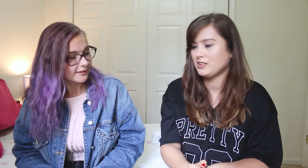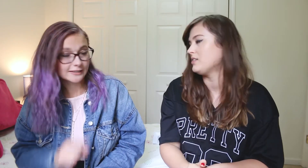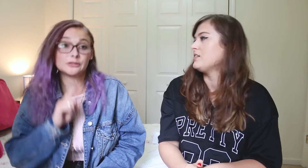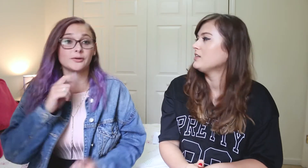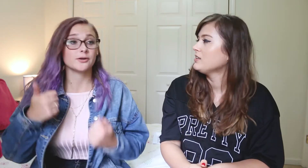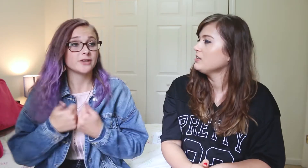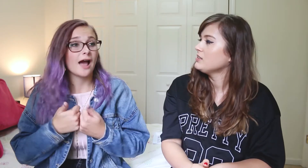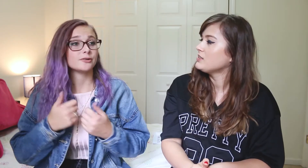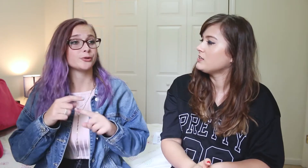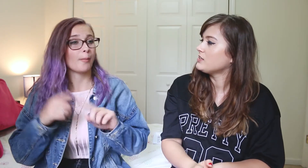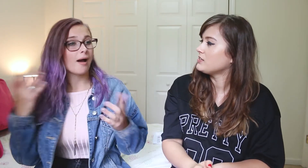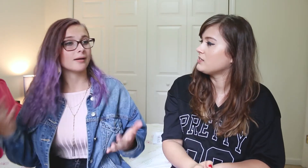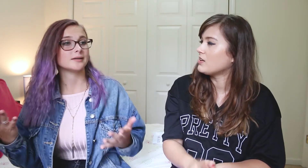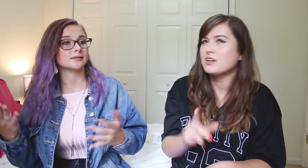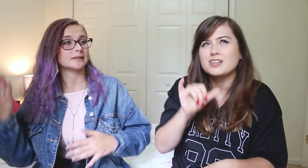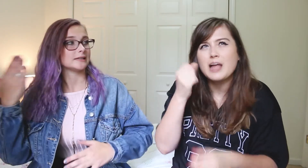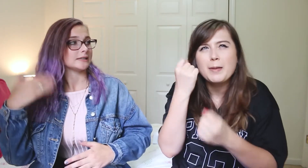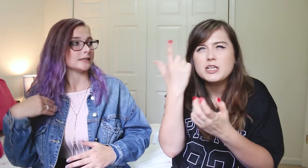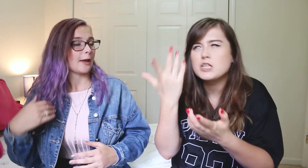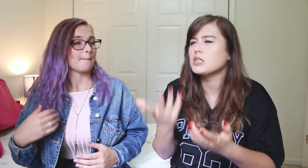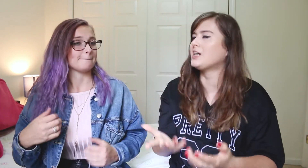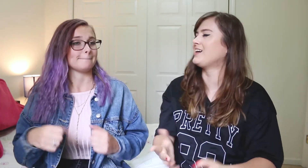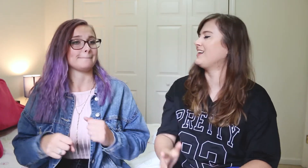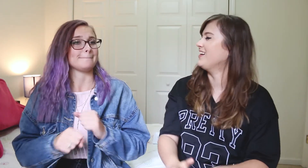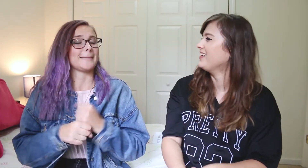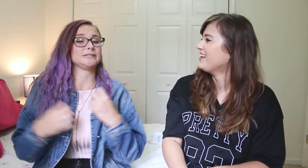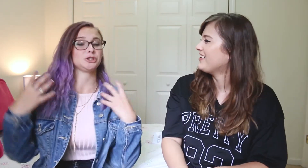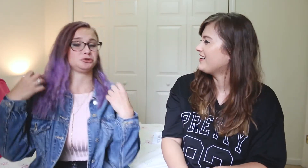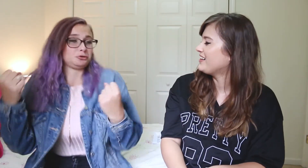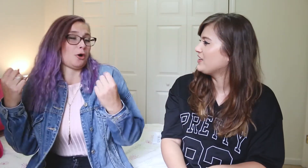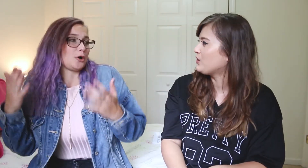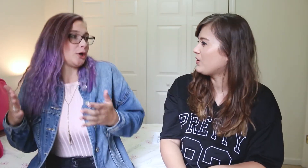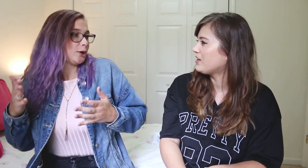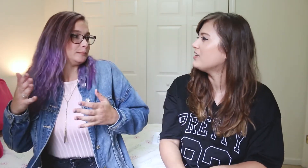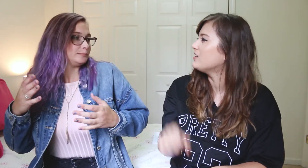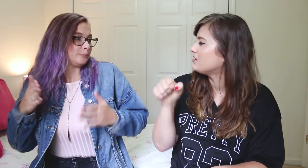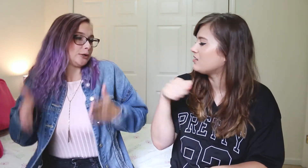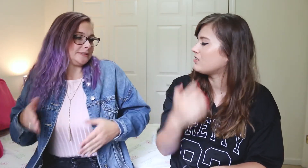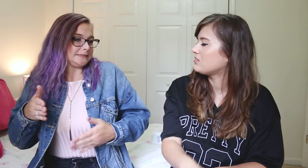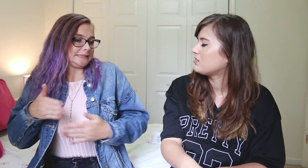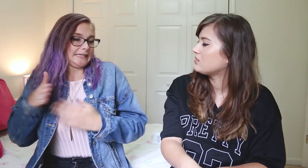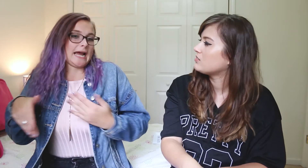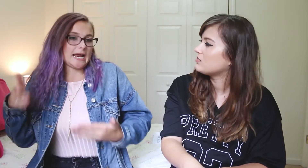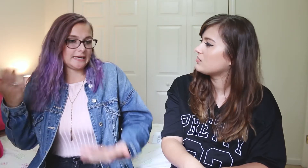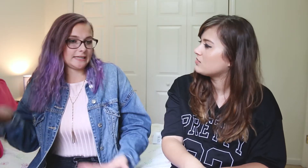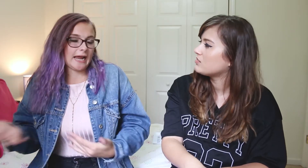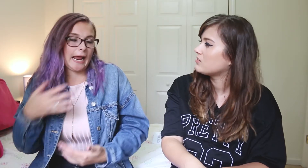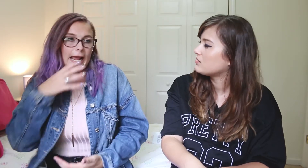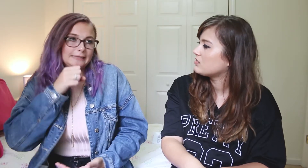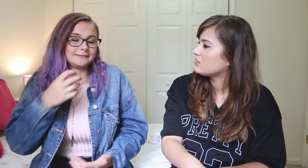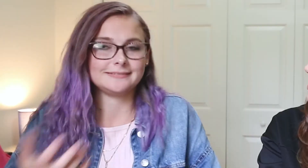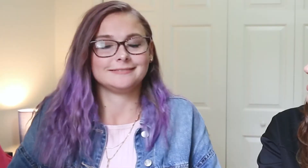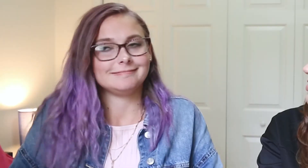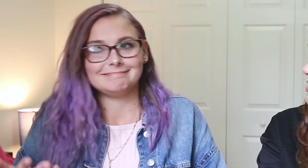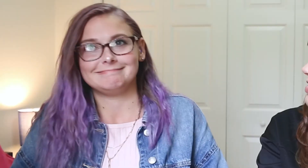Really a challenge, That make sense? but makes a stronger person in the end? I guess? Tough Love?